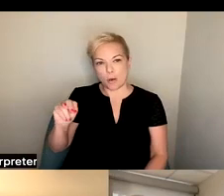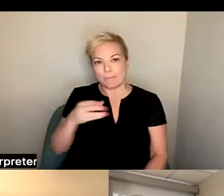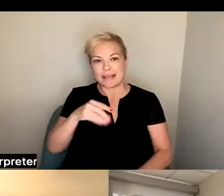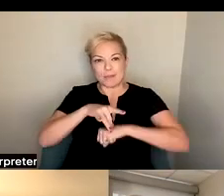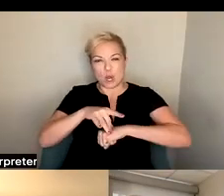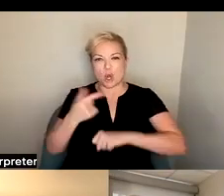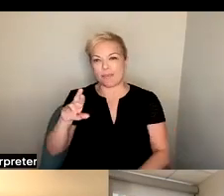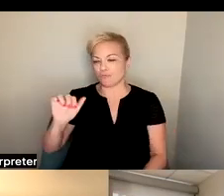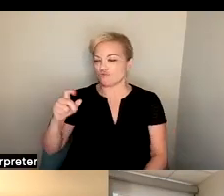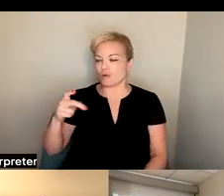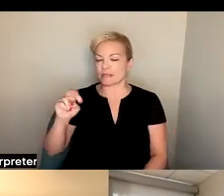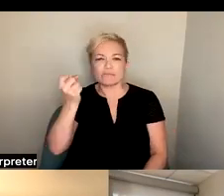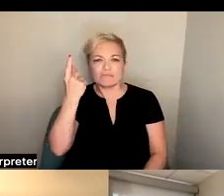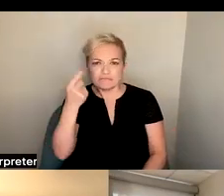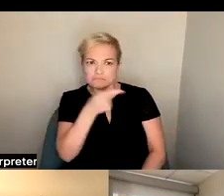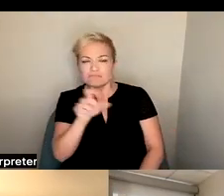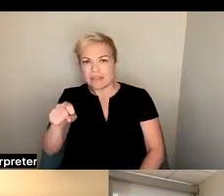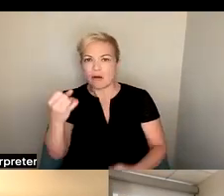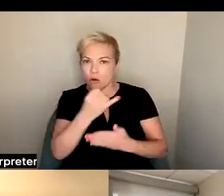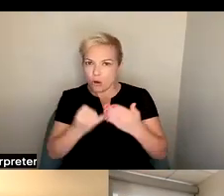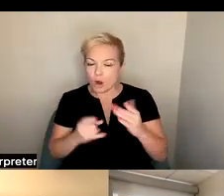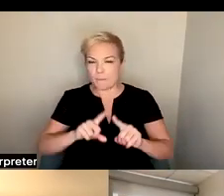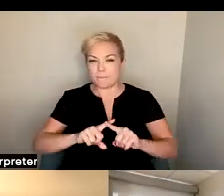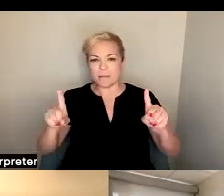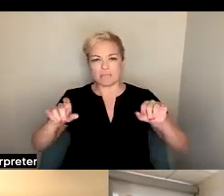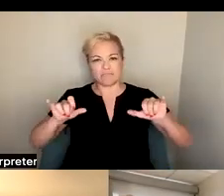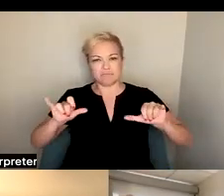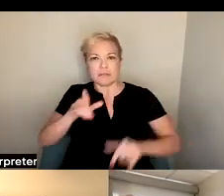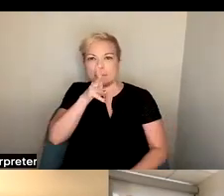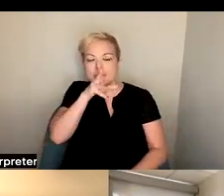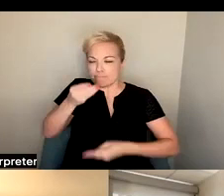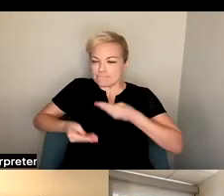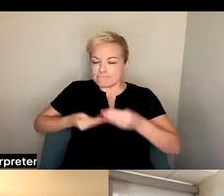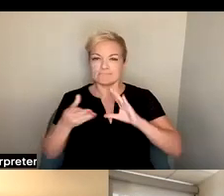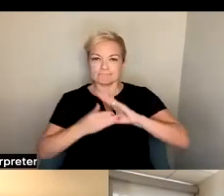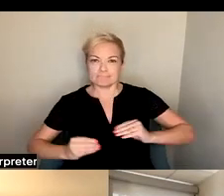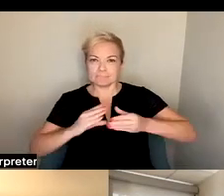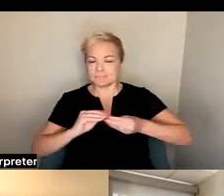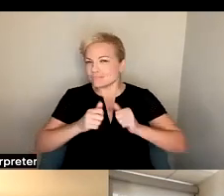but it's also a way of understanding how orality and storytelling actually works, and how we then